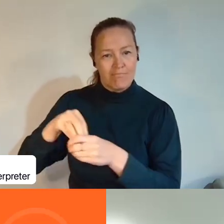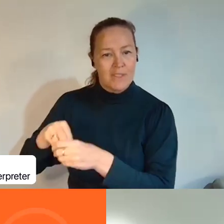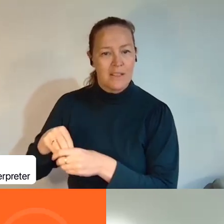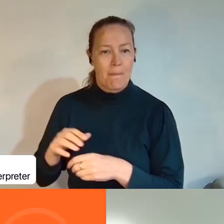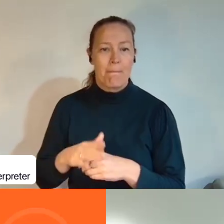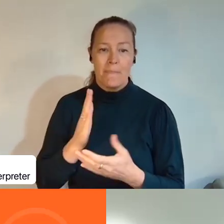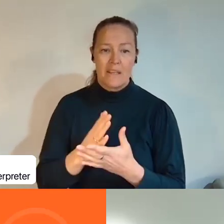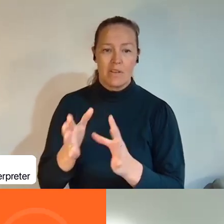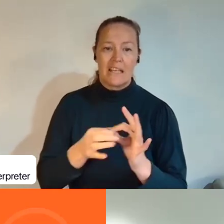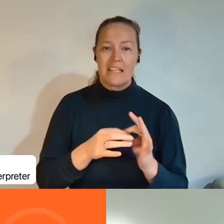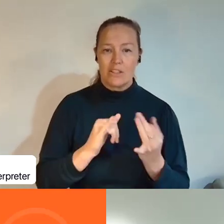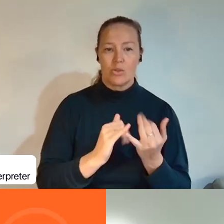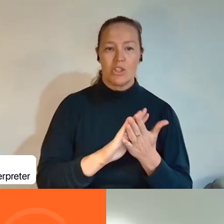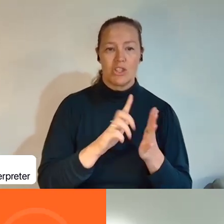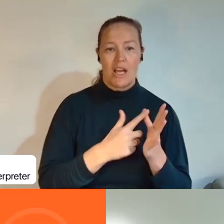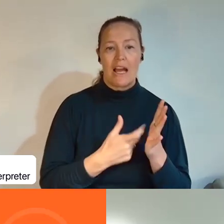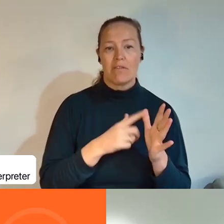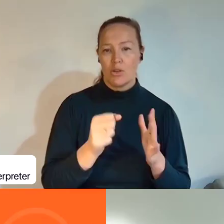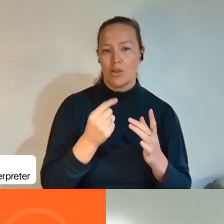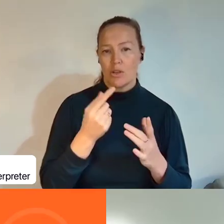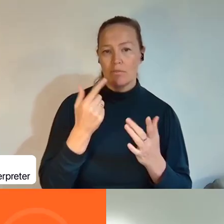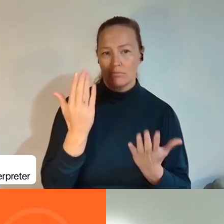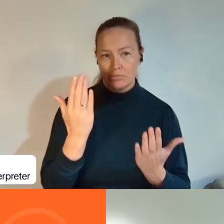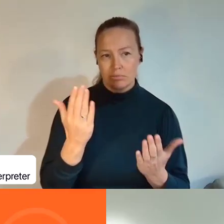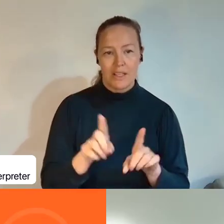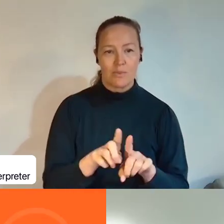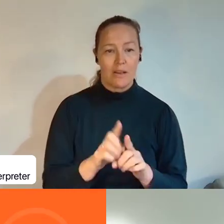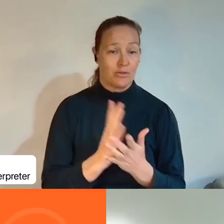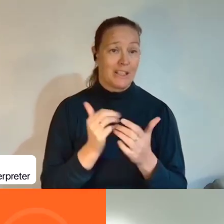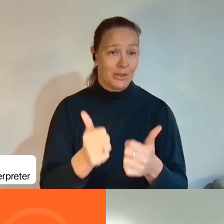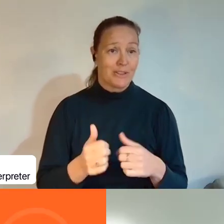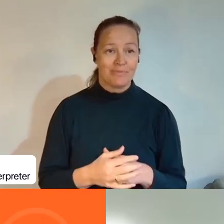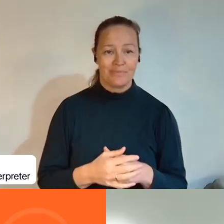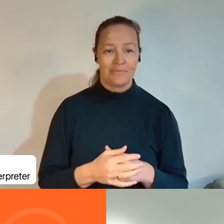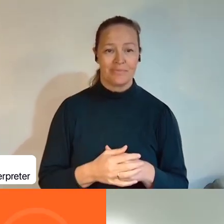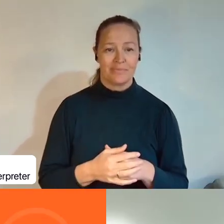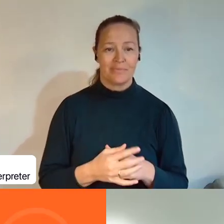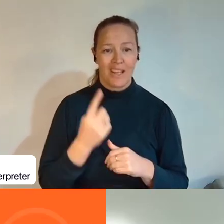Shara was saying, so it's really good. So I think that's about all I've got to say, but,